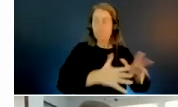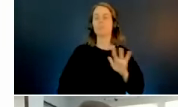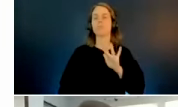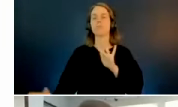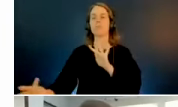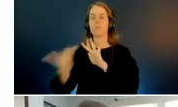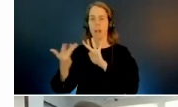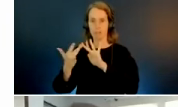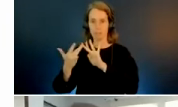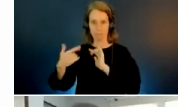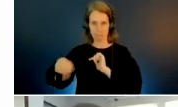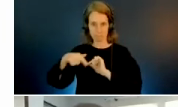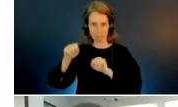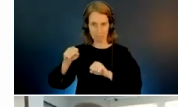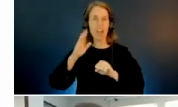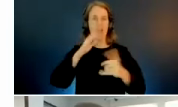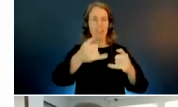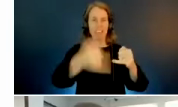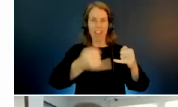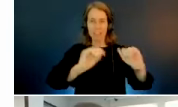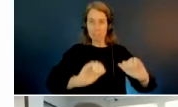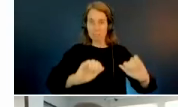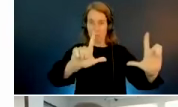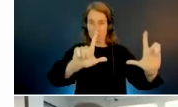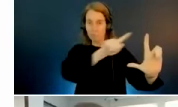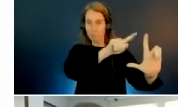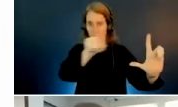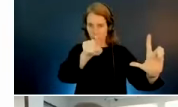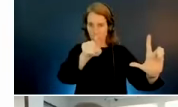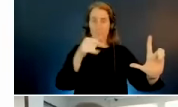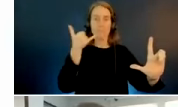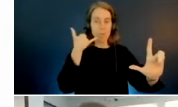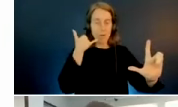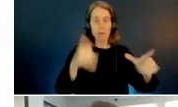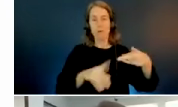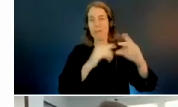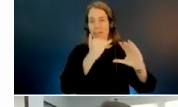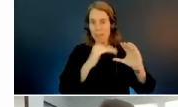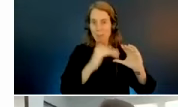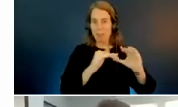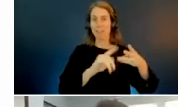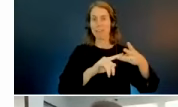and you can call or email or TTY and one of us will be available to answer those questions.